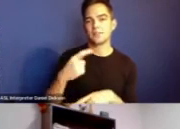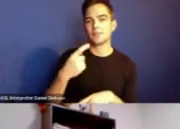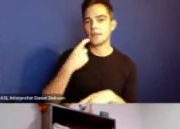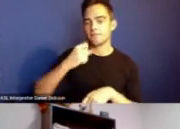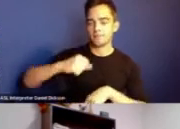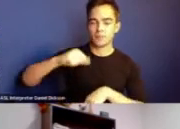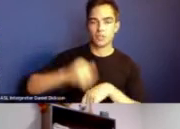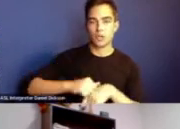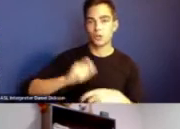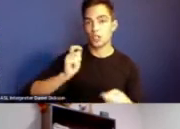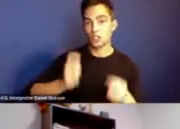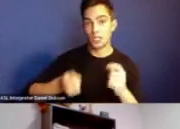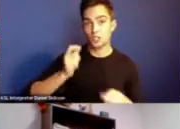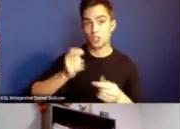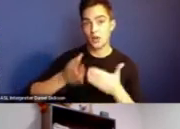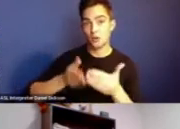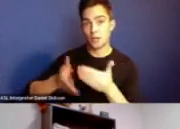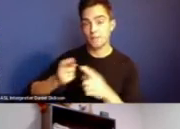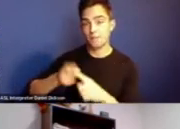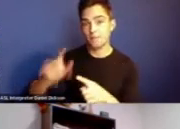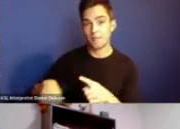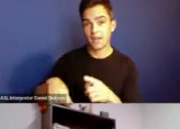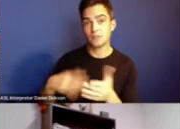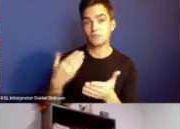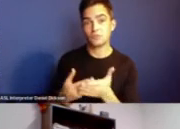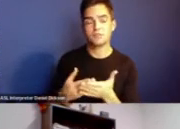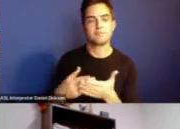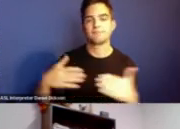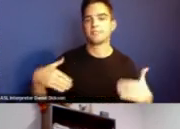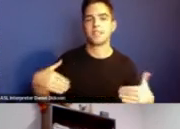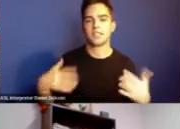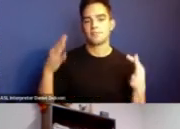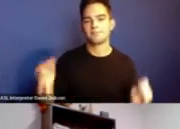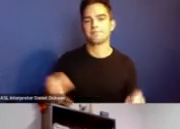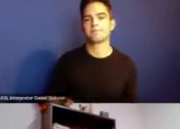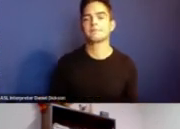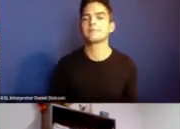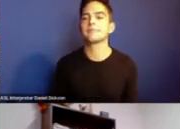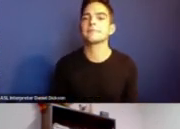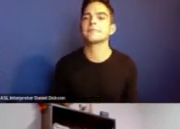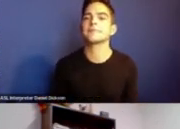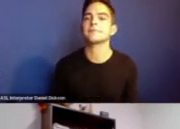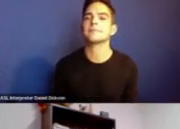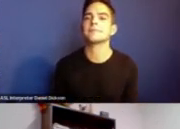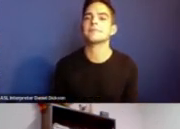changes or outcomes from that are yet to be seen. Okay, great. Bevin Croft: Thank you, Amy,